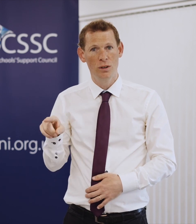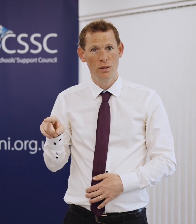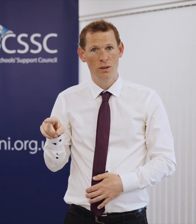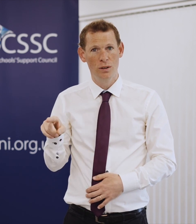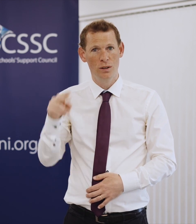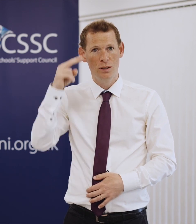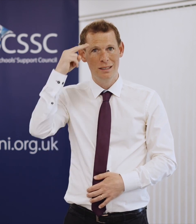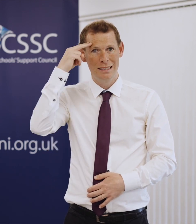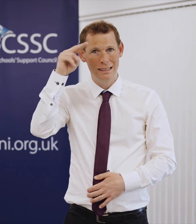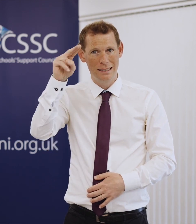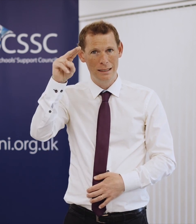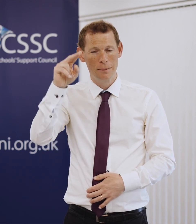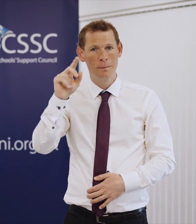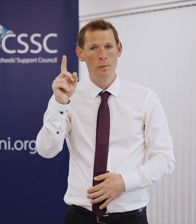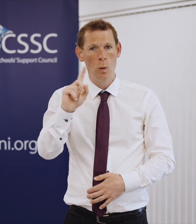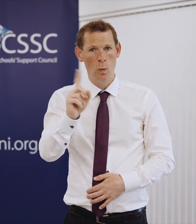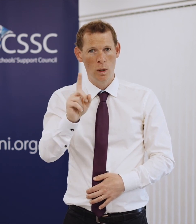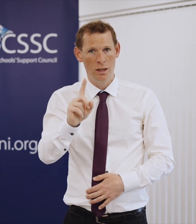Her name is what?